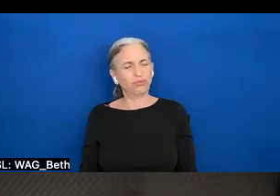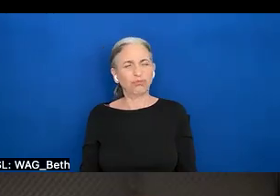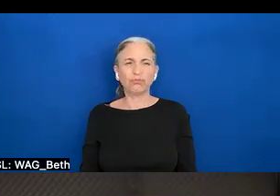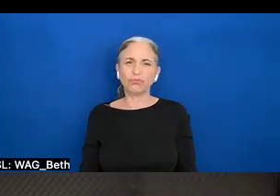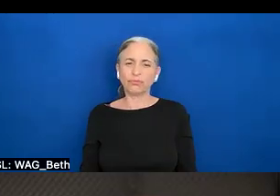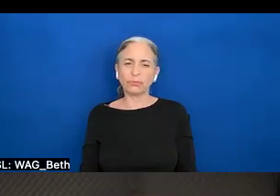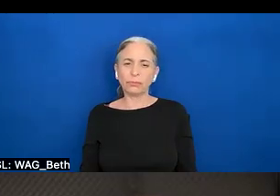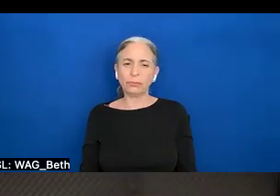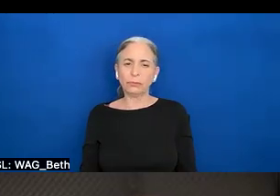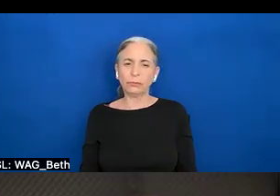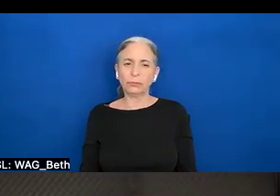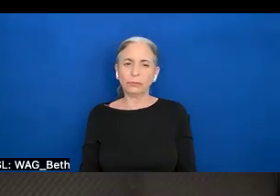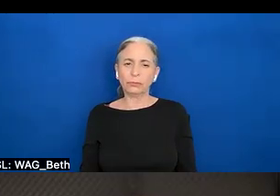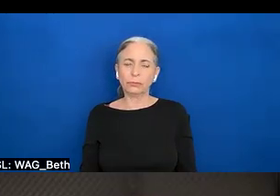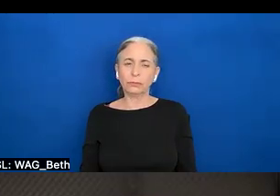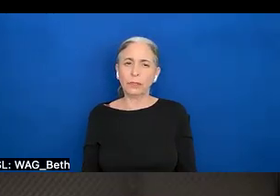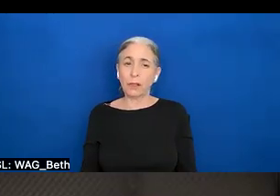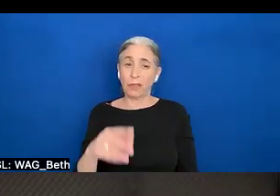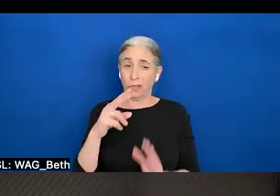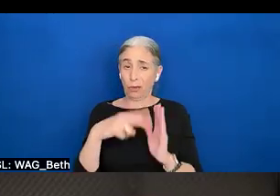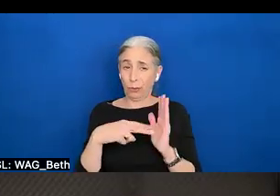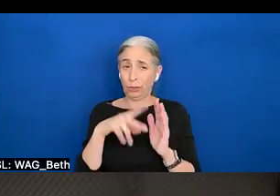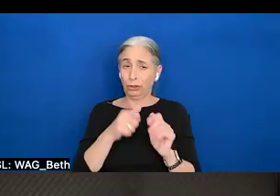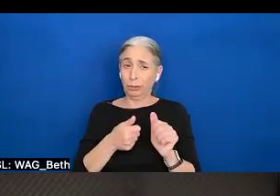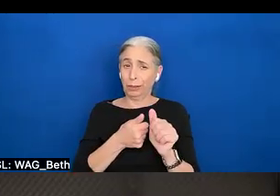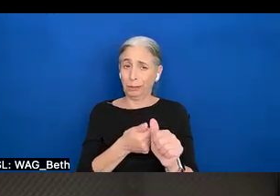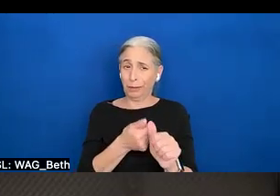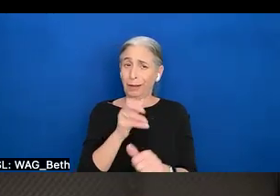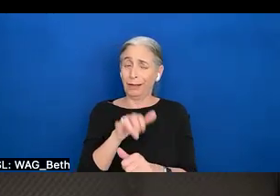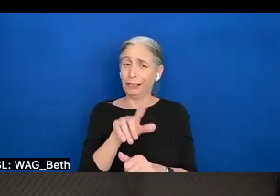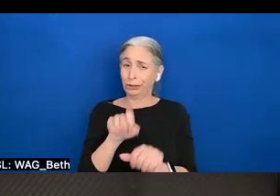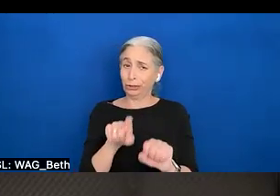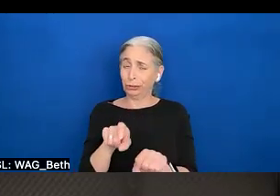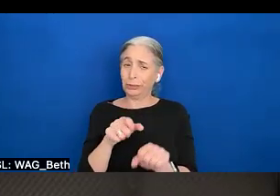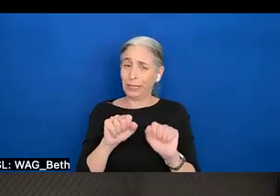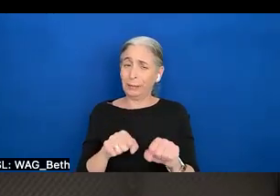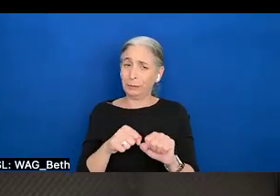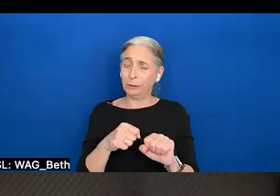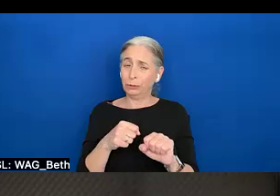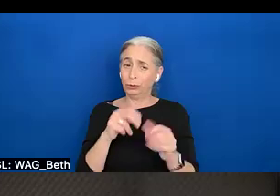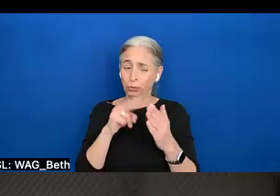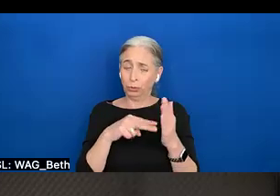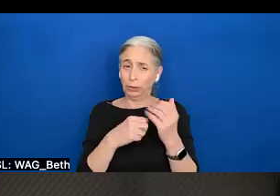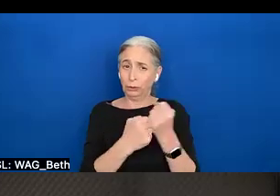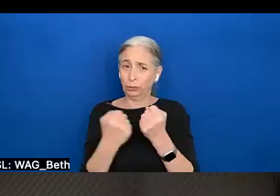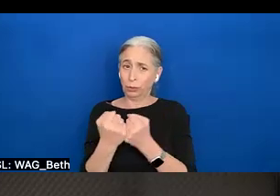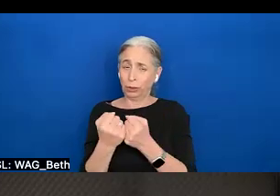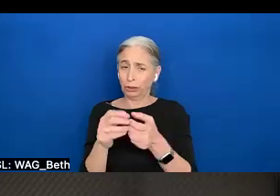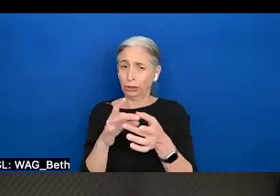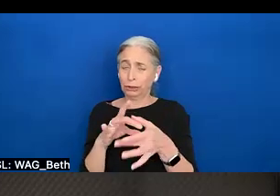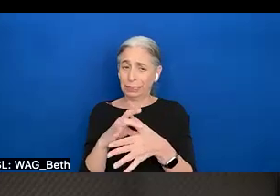The reader should be compliant to that, should be able